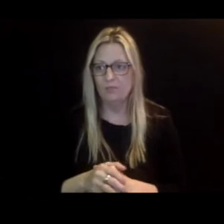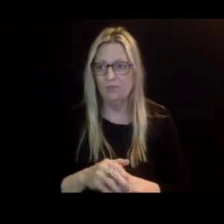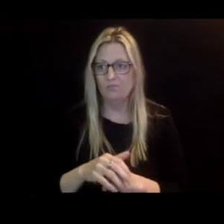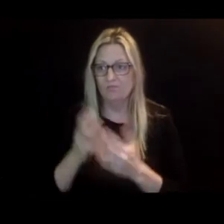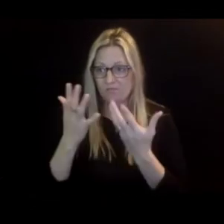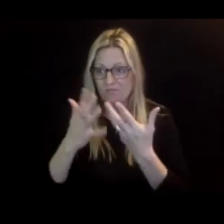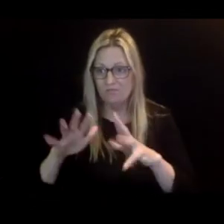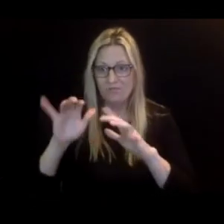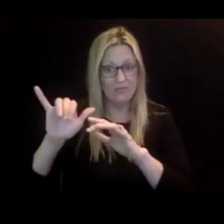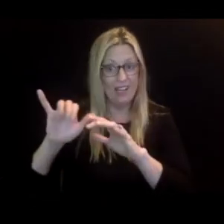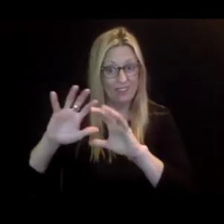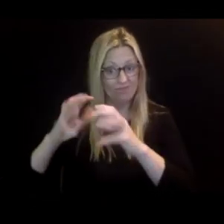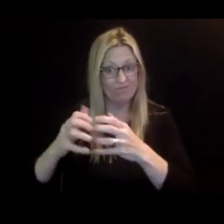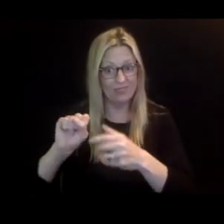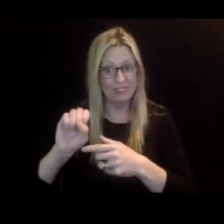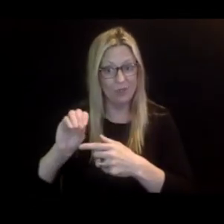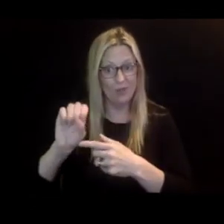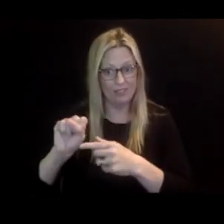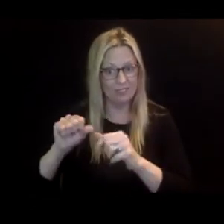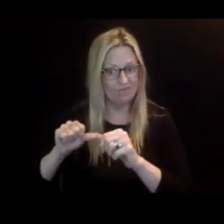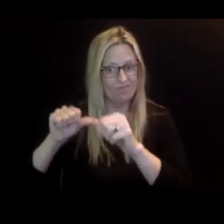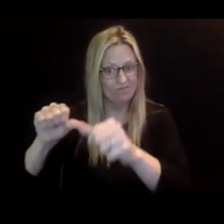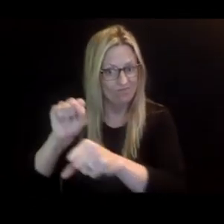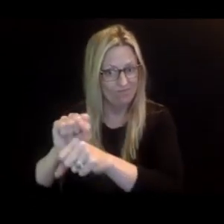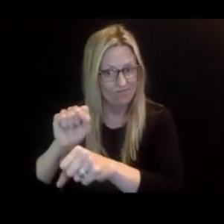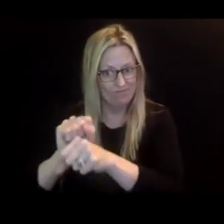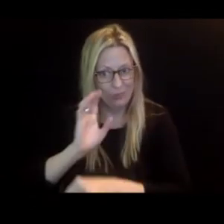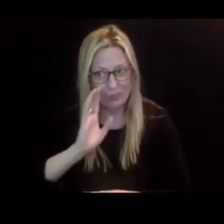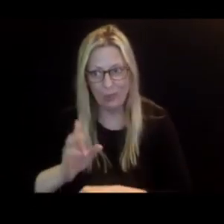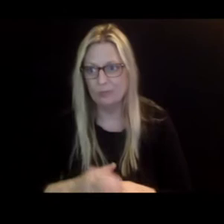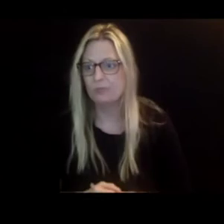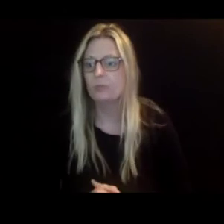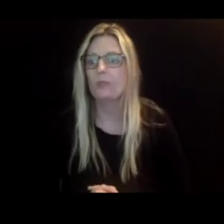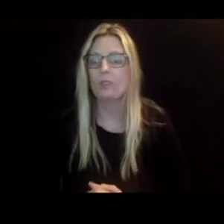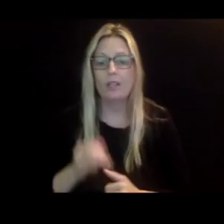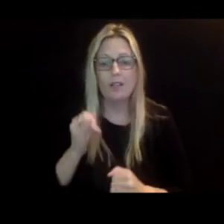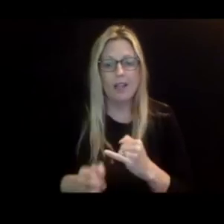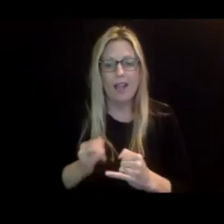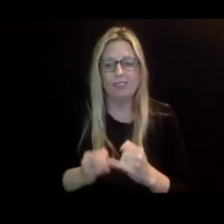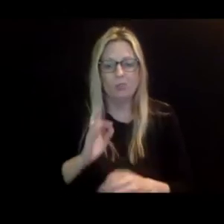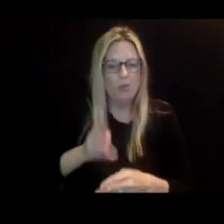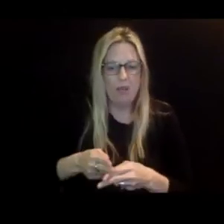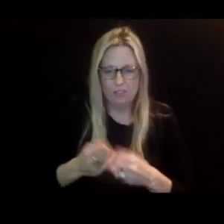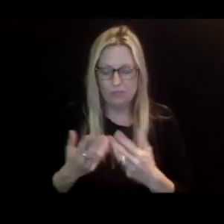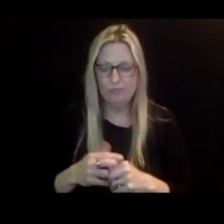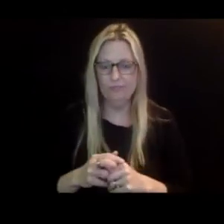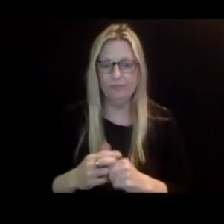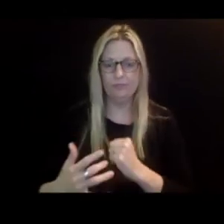we finished covering SOS and that work will continue. Last, we will share about technical